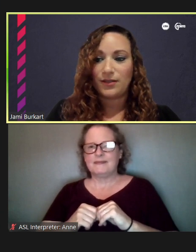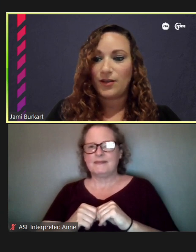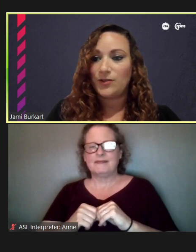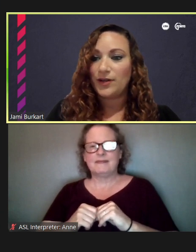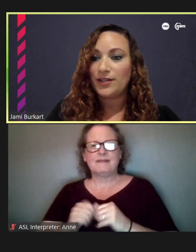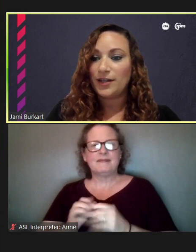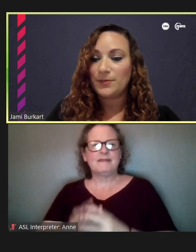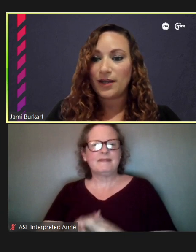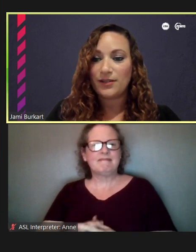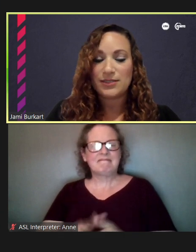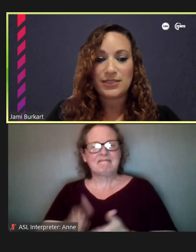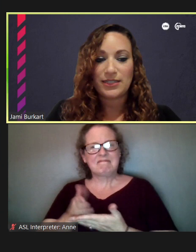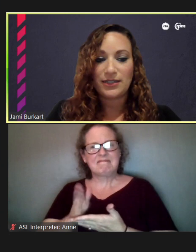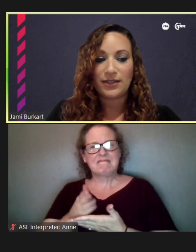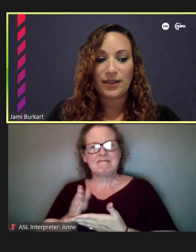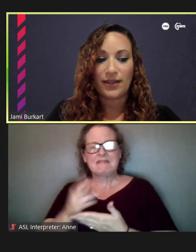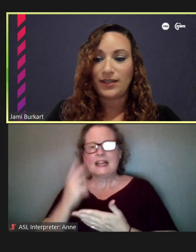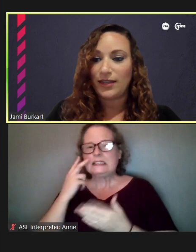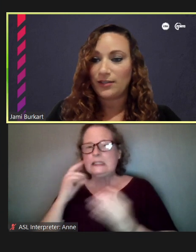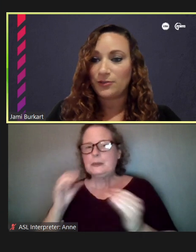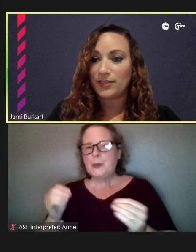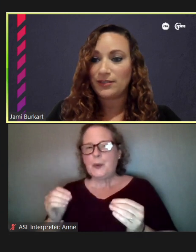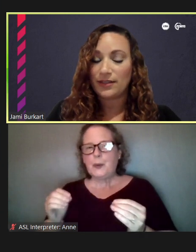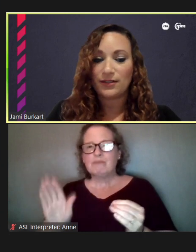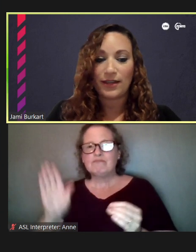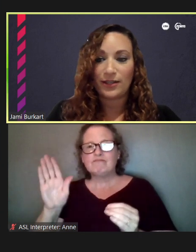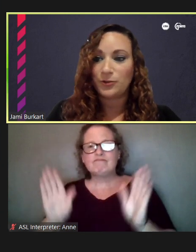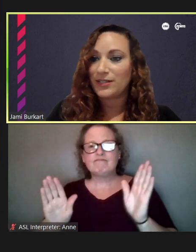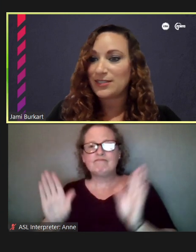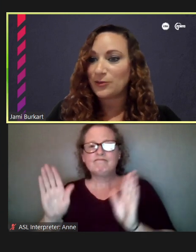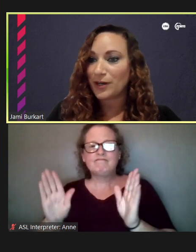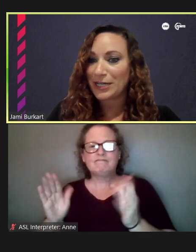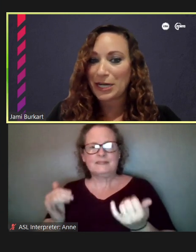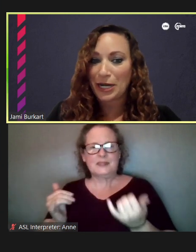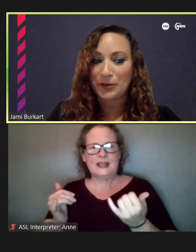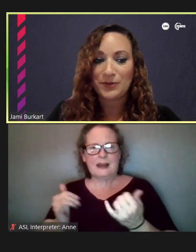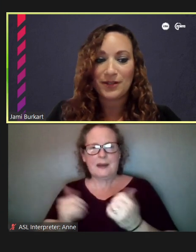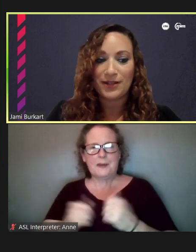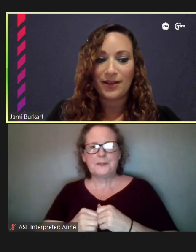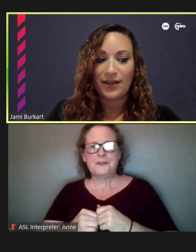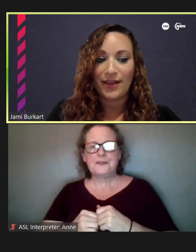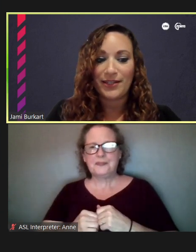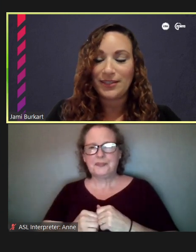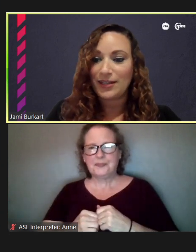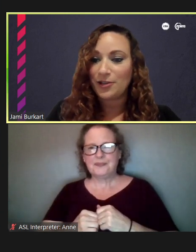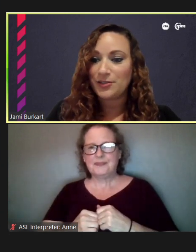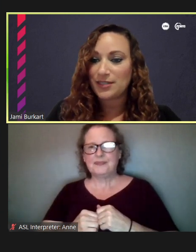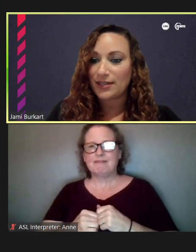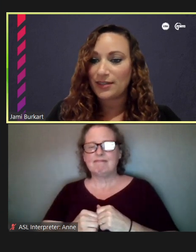Alright, I am not seeing any hand raising right now. Anything else? I